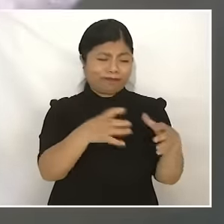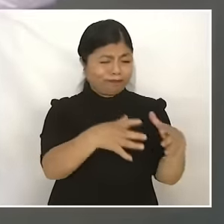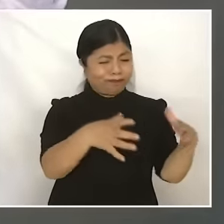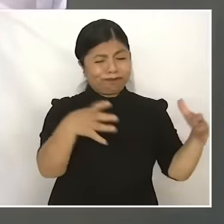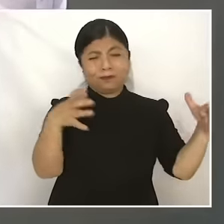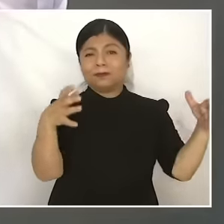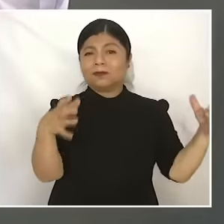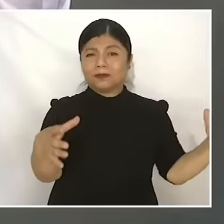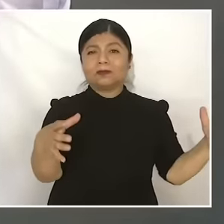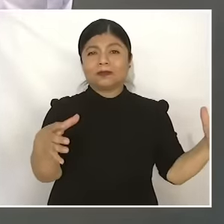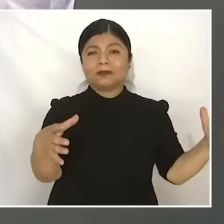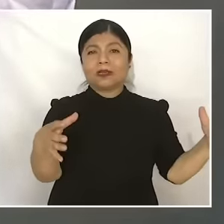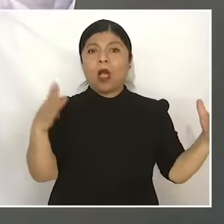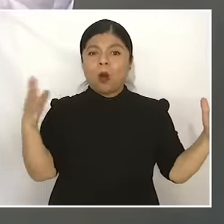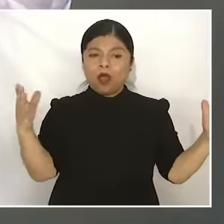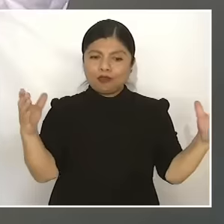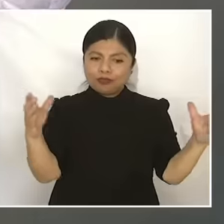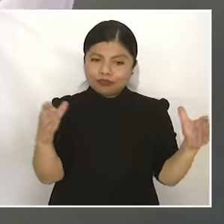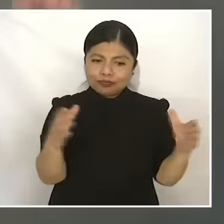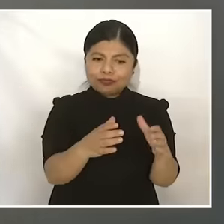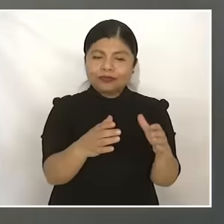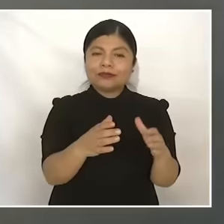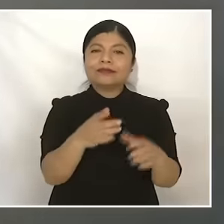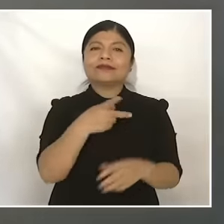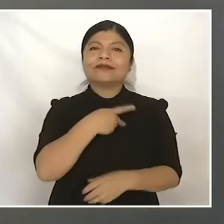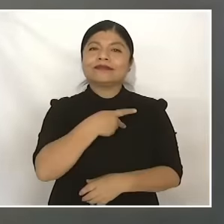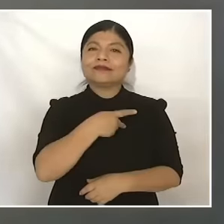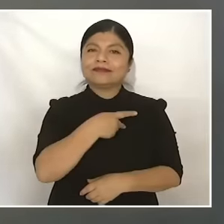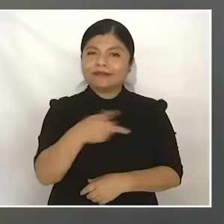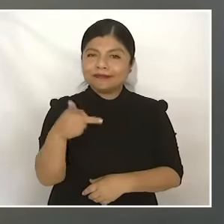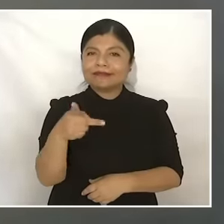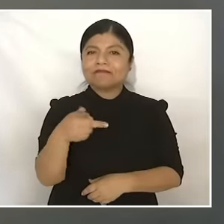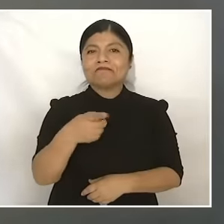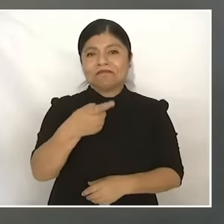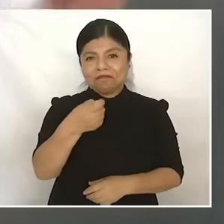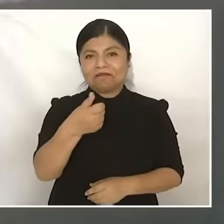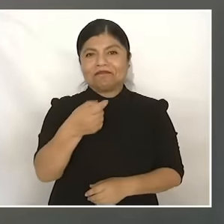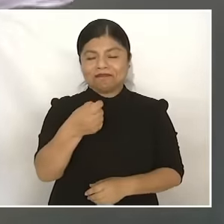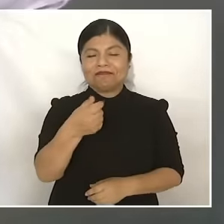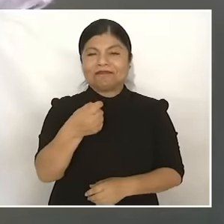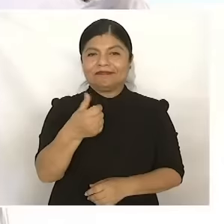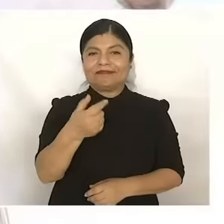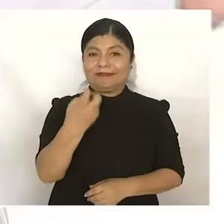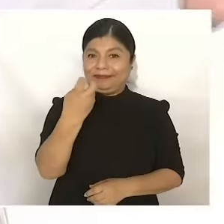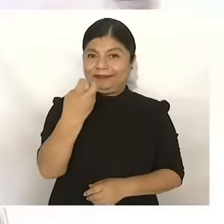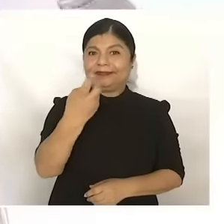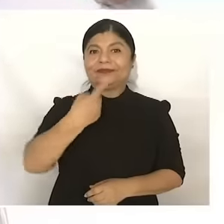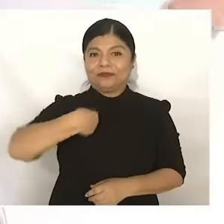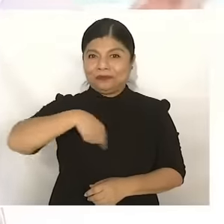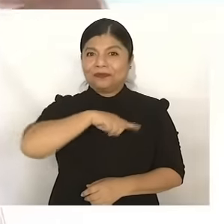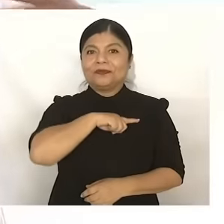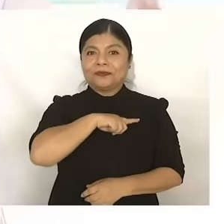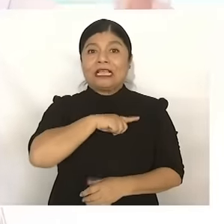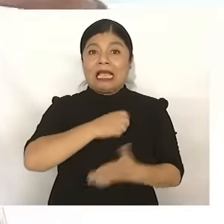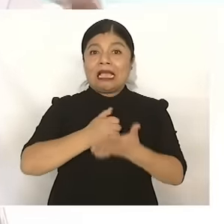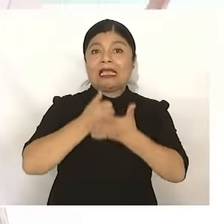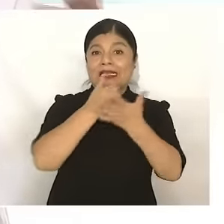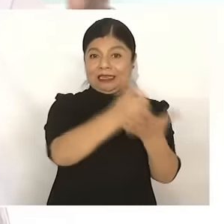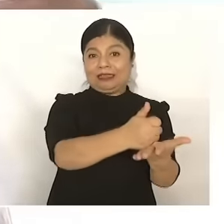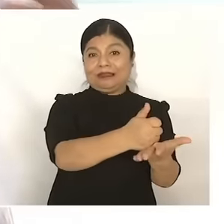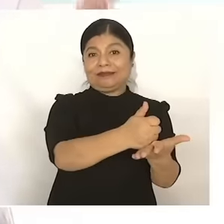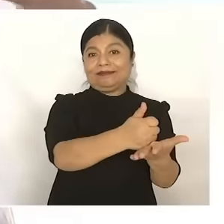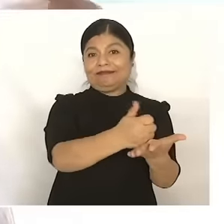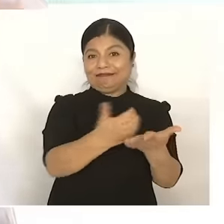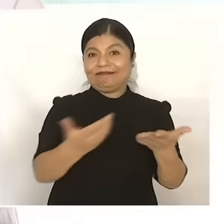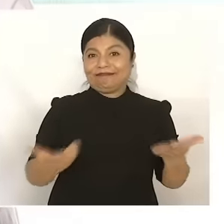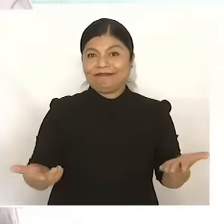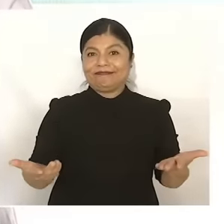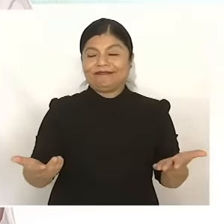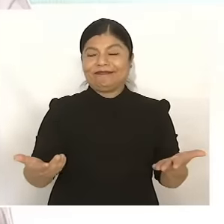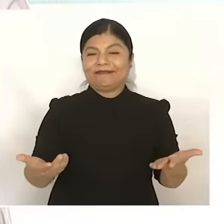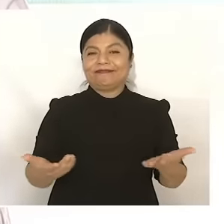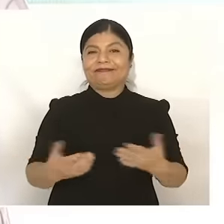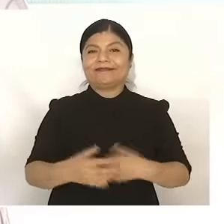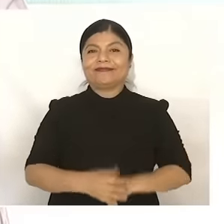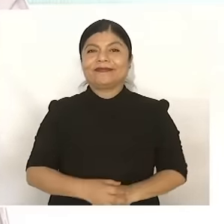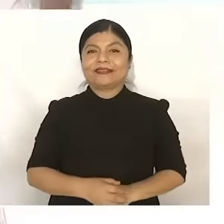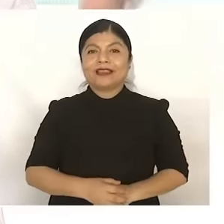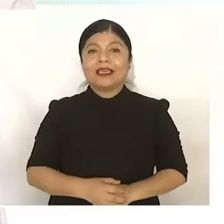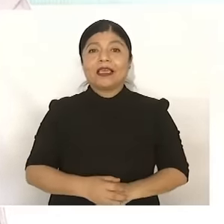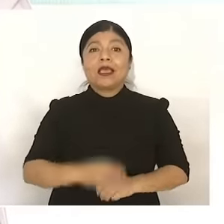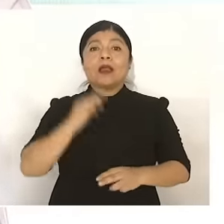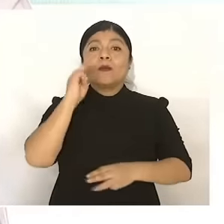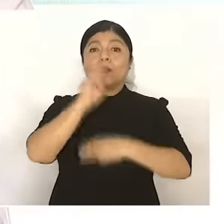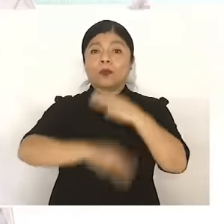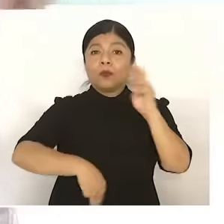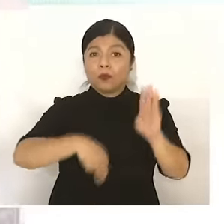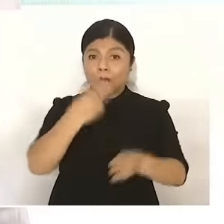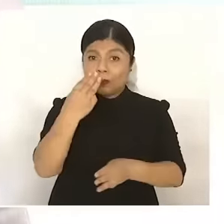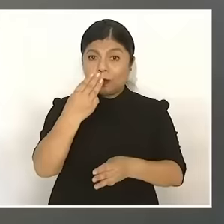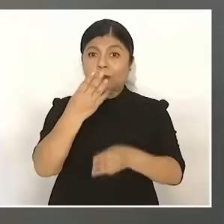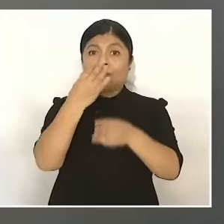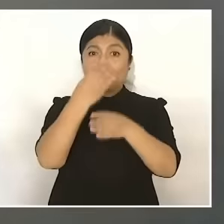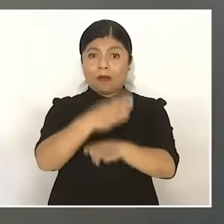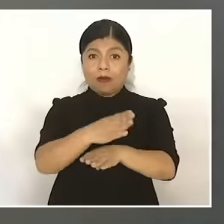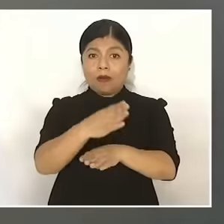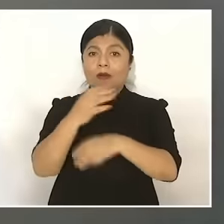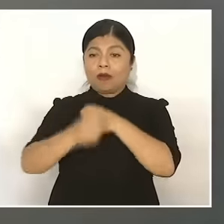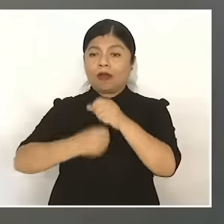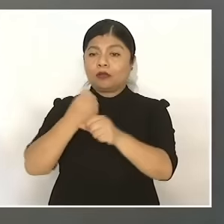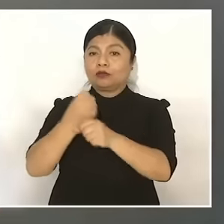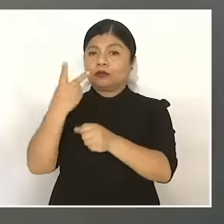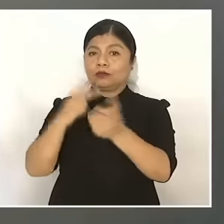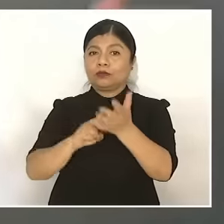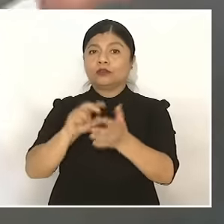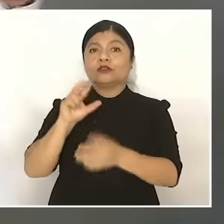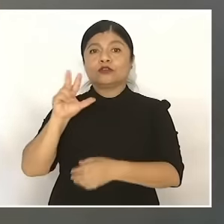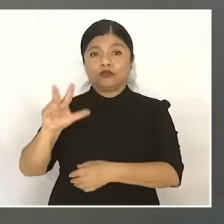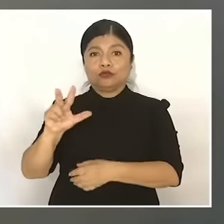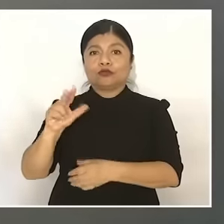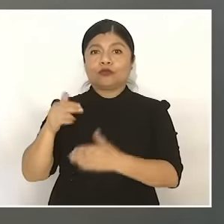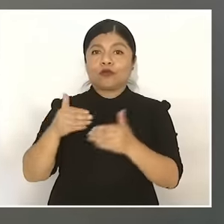achieved that, the World Bank has just announced that from 2018 to 2023, during the time